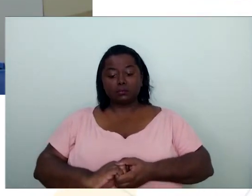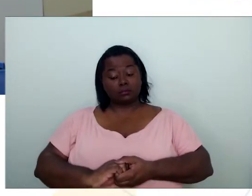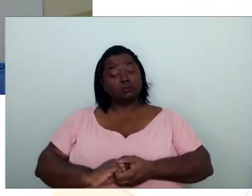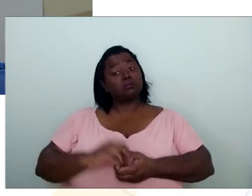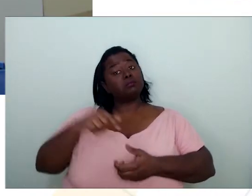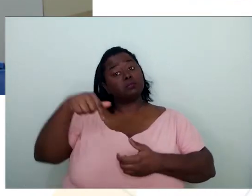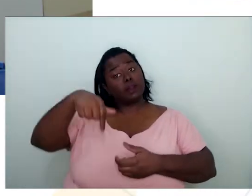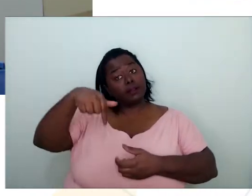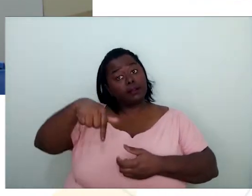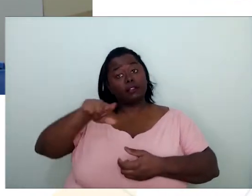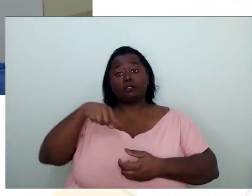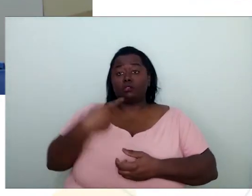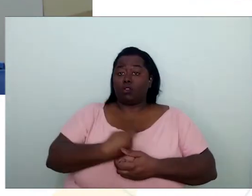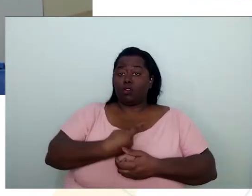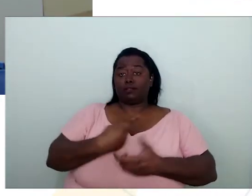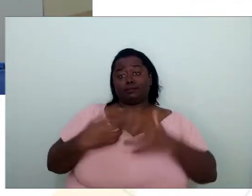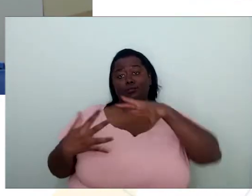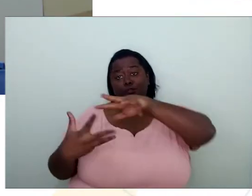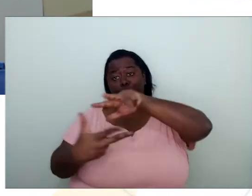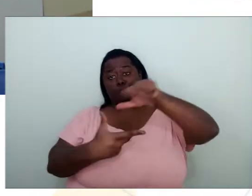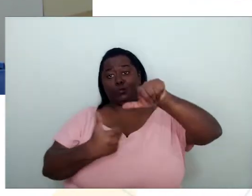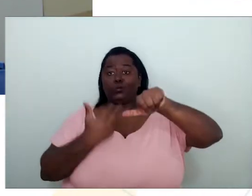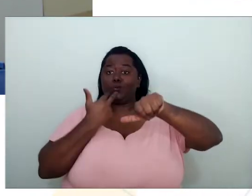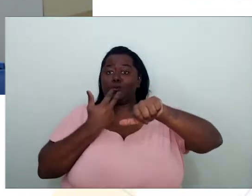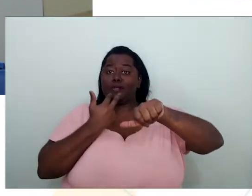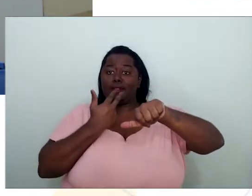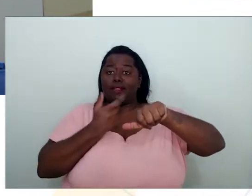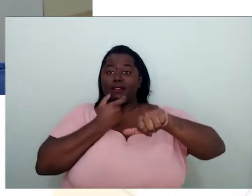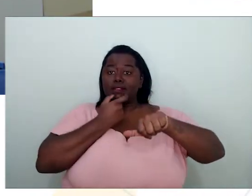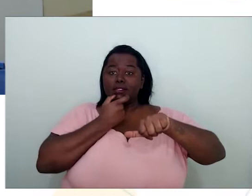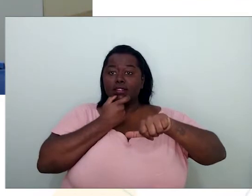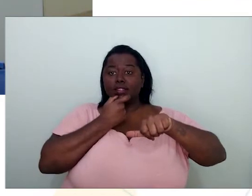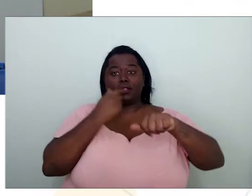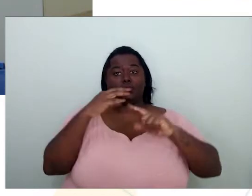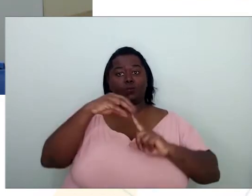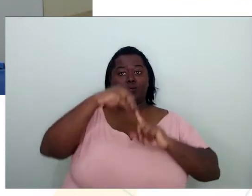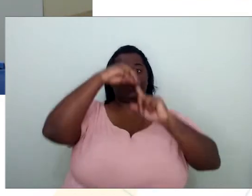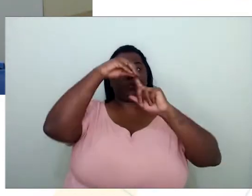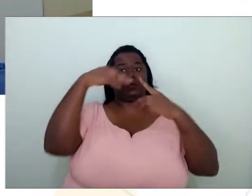english-speaking world and I know this is meant for a Portuguese-speaking world.